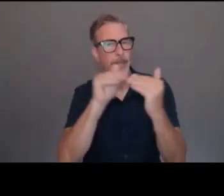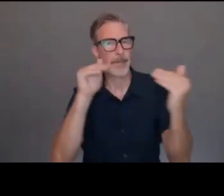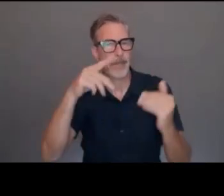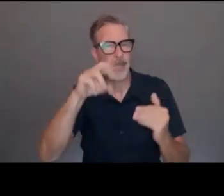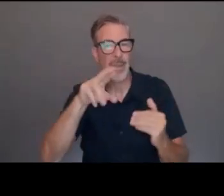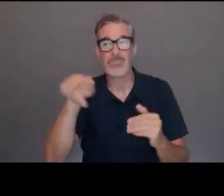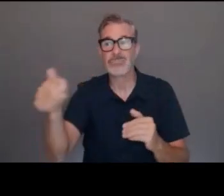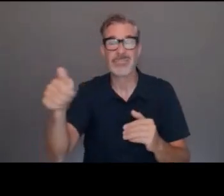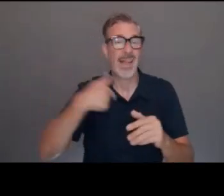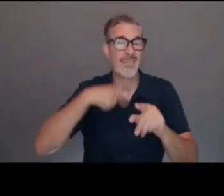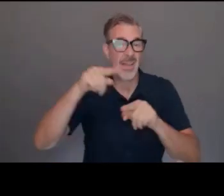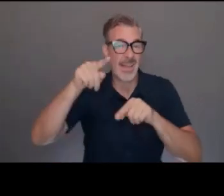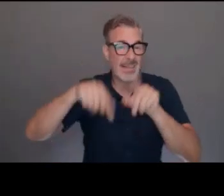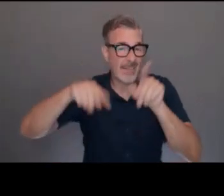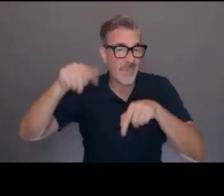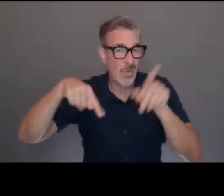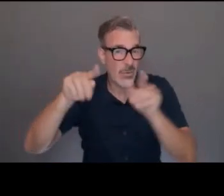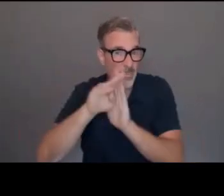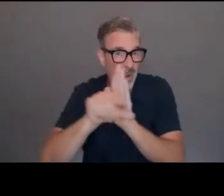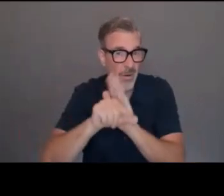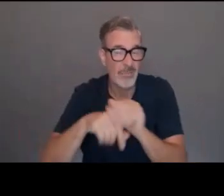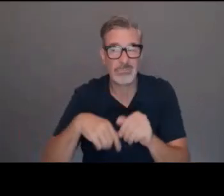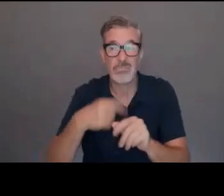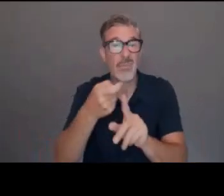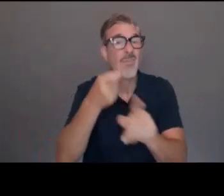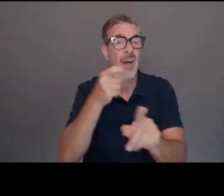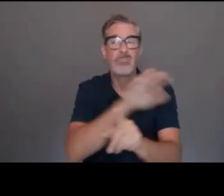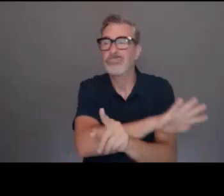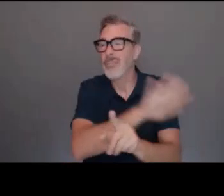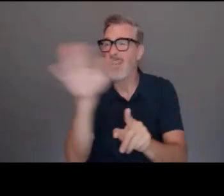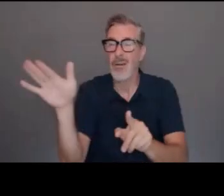across Canada, their artistic and regional expertise,